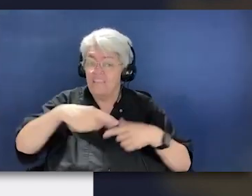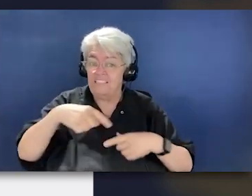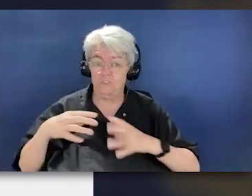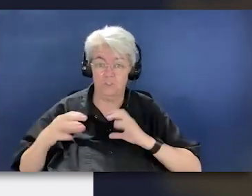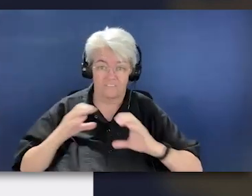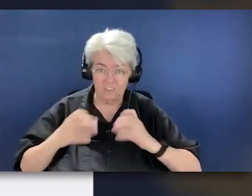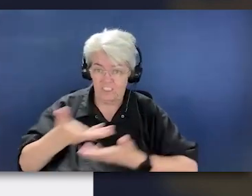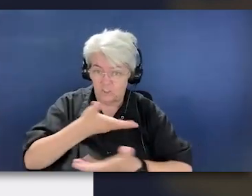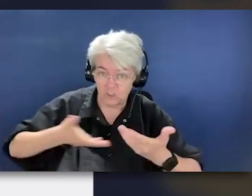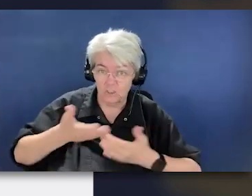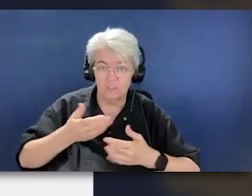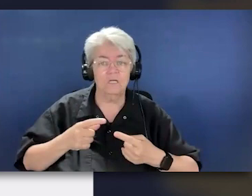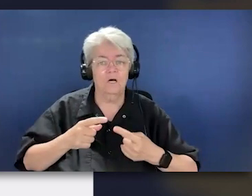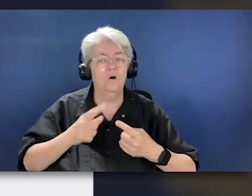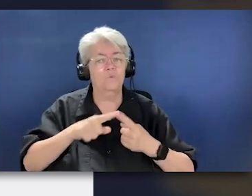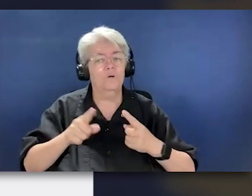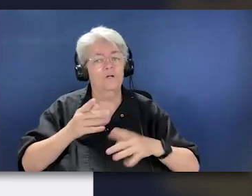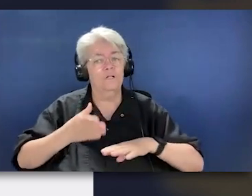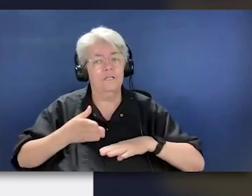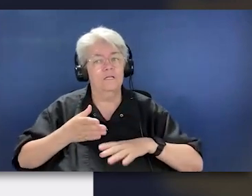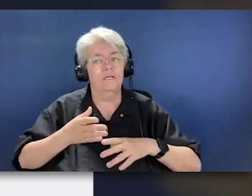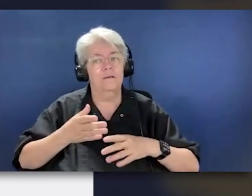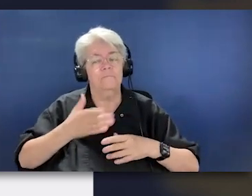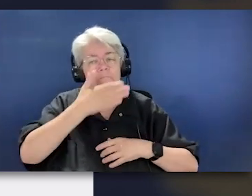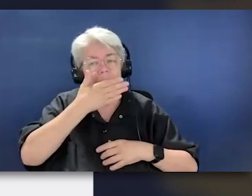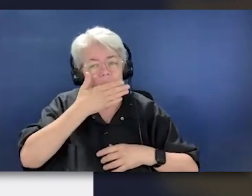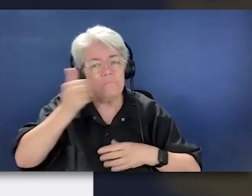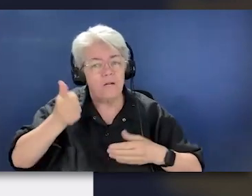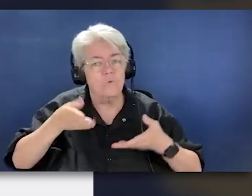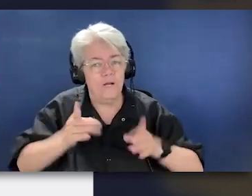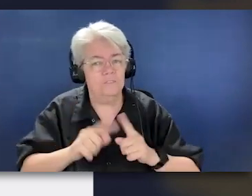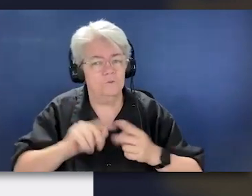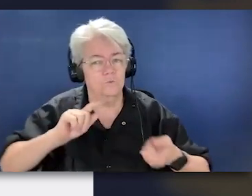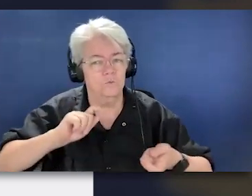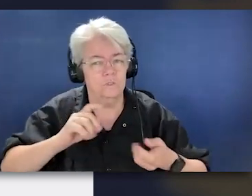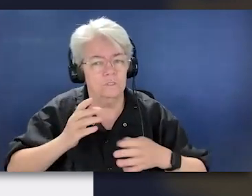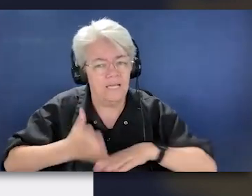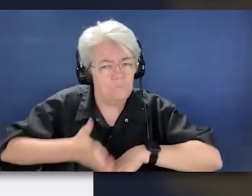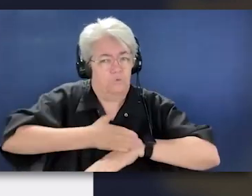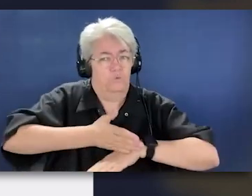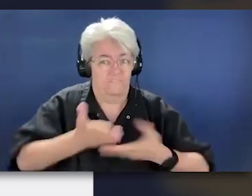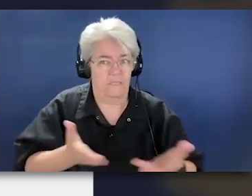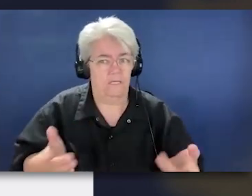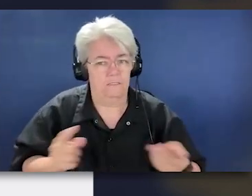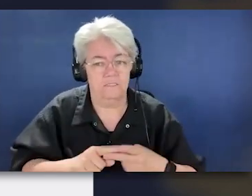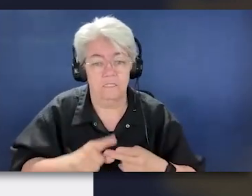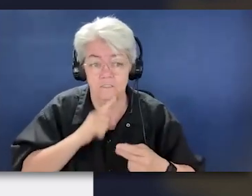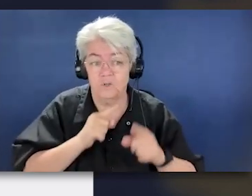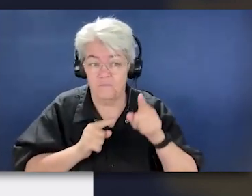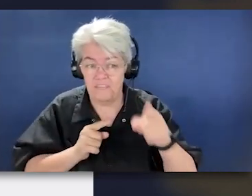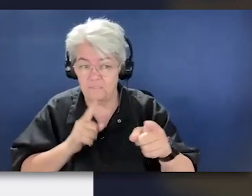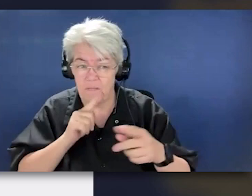that changes things for folks in that room. I’m going to give this about 10 more seconds if